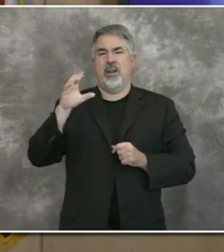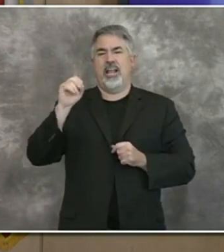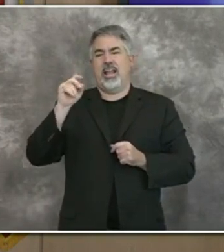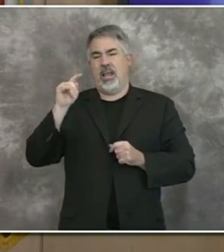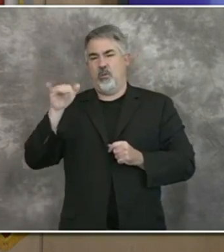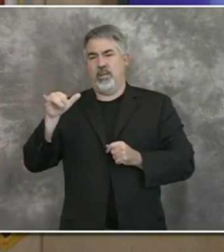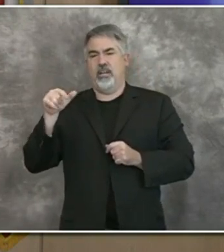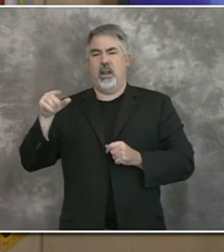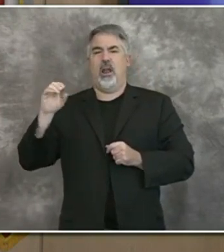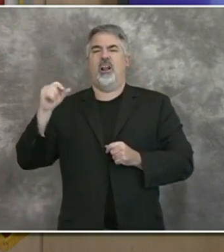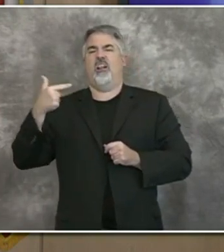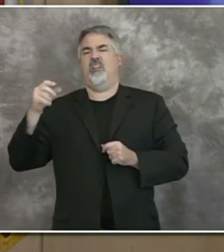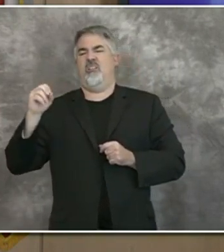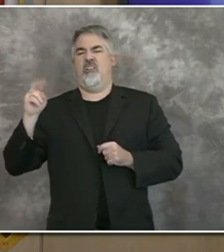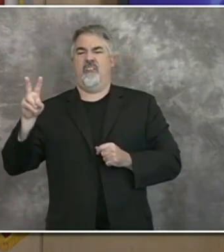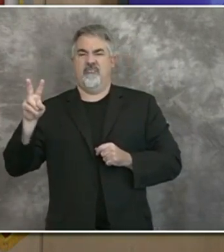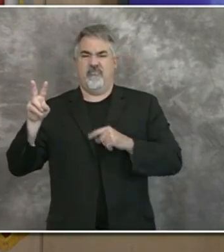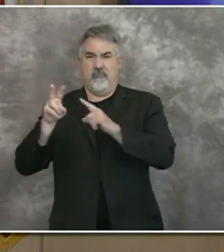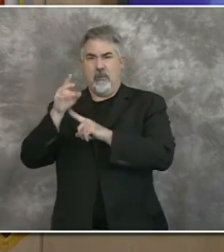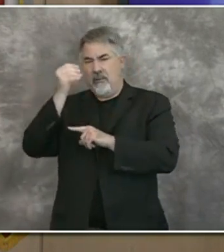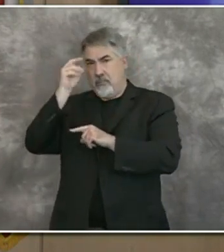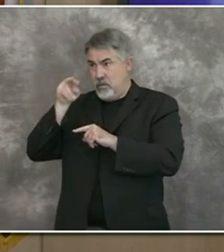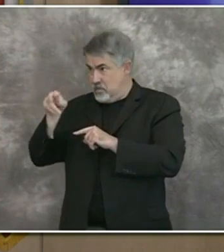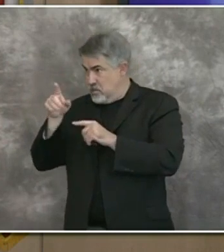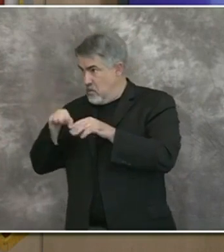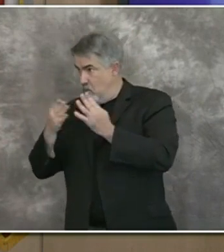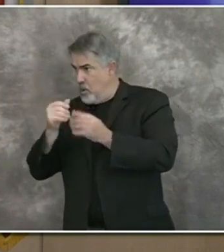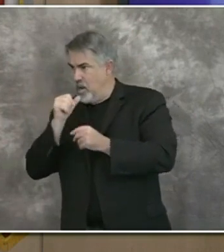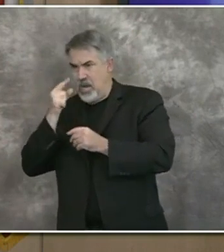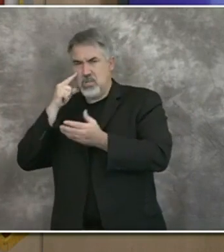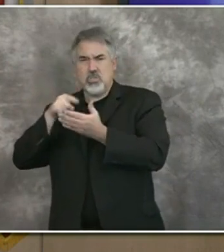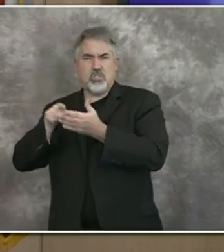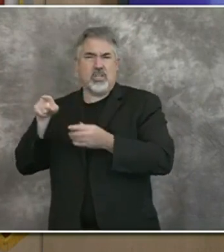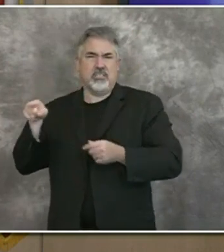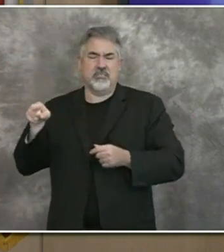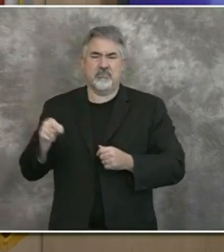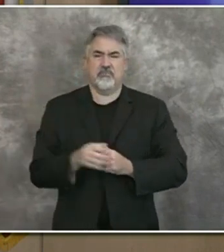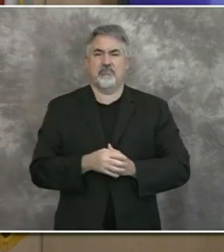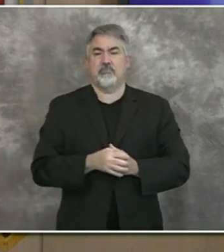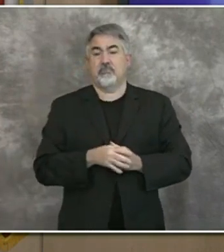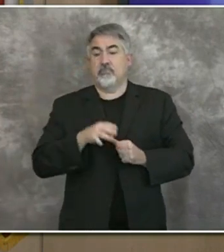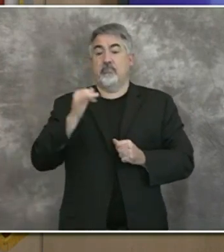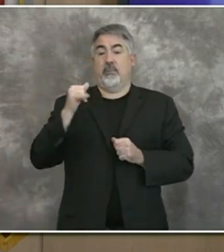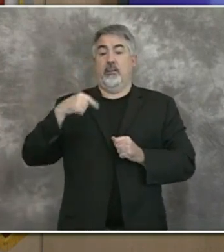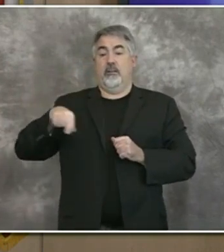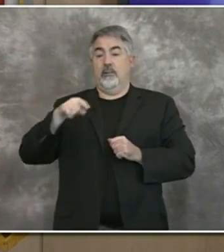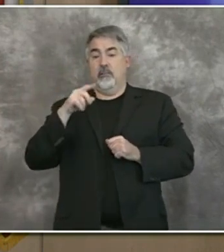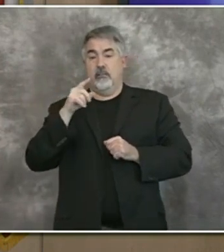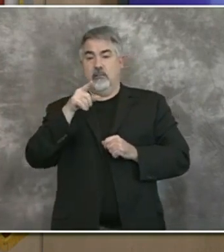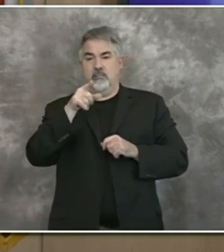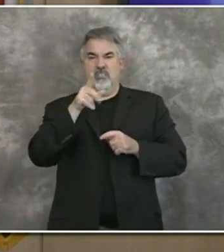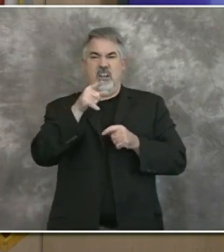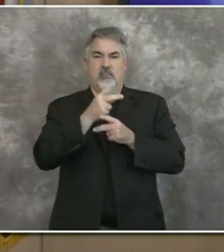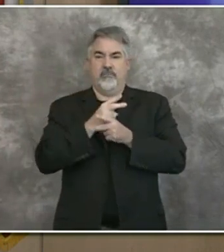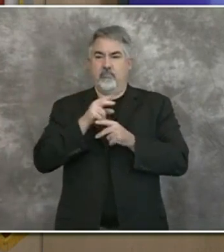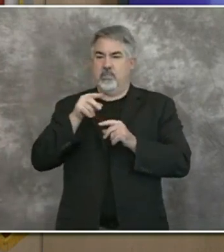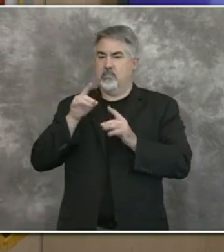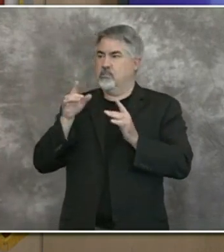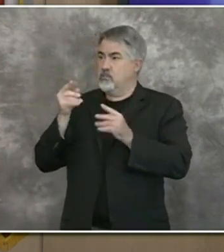VISIT APARTMENT IN CHECK OR COUNTY WEBSITE, SAN DIEGO COUNTY DOT GOV FOR MORE